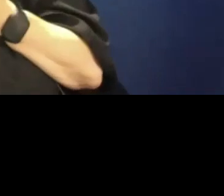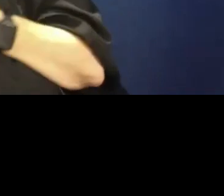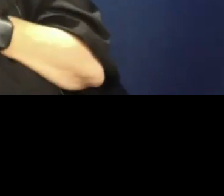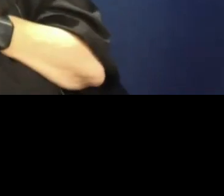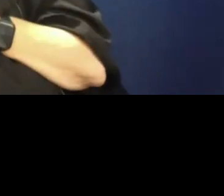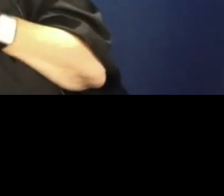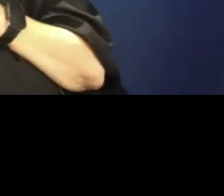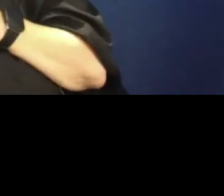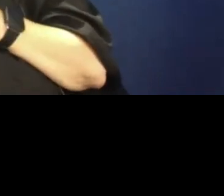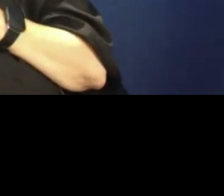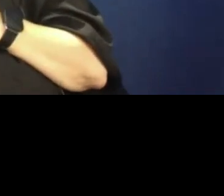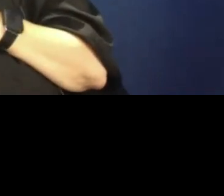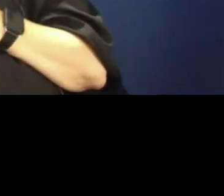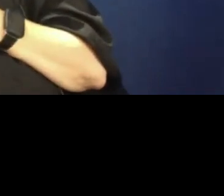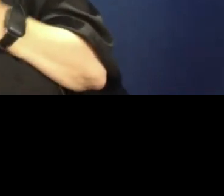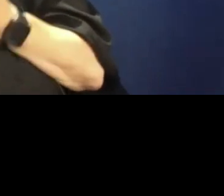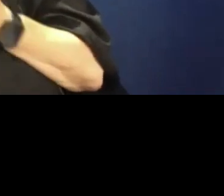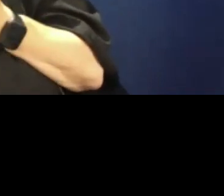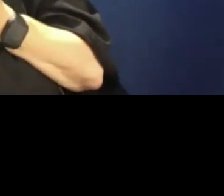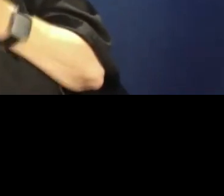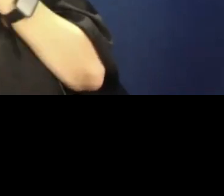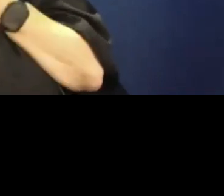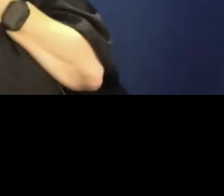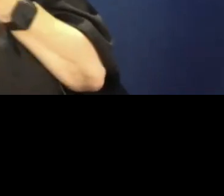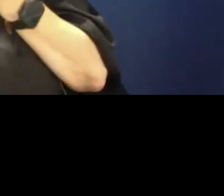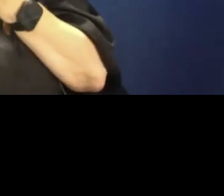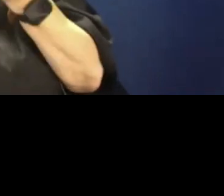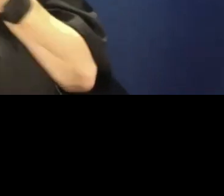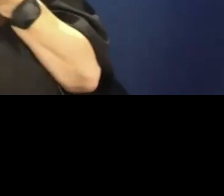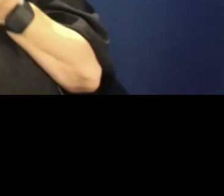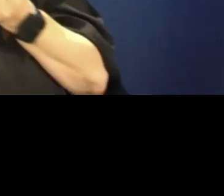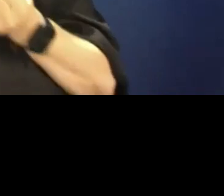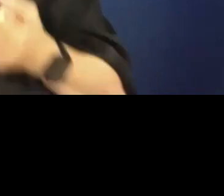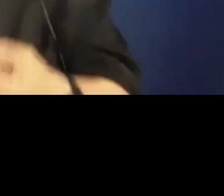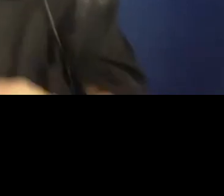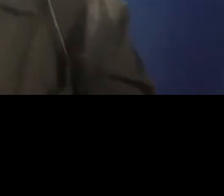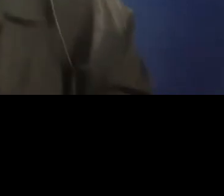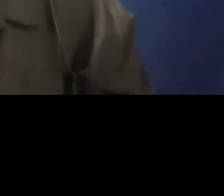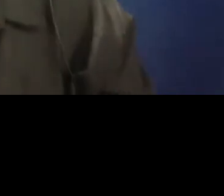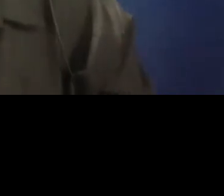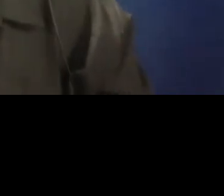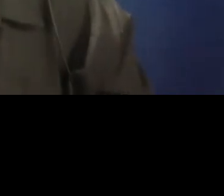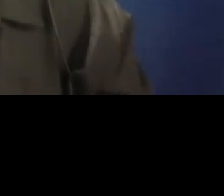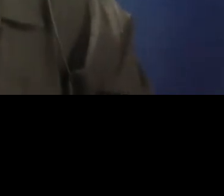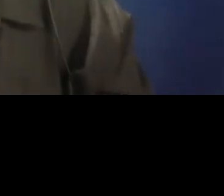as far as a legal challenge. And the advocates, the anti-gun advocates have already started